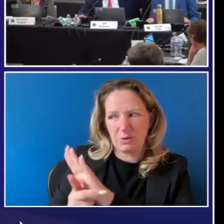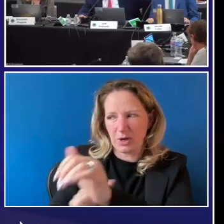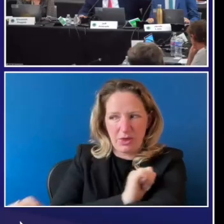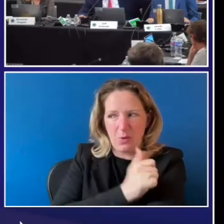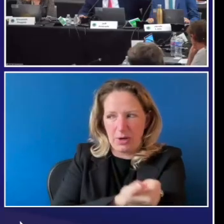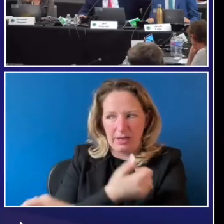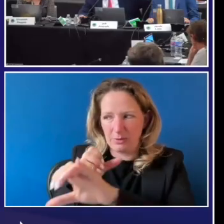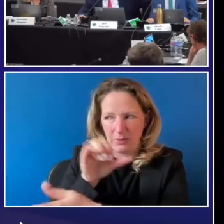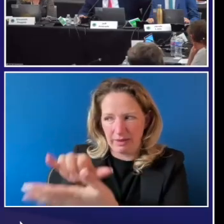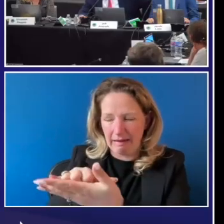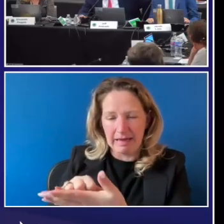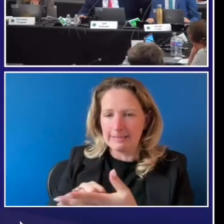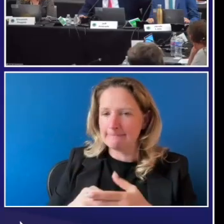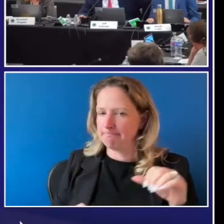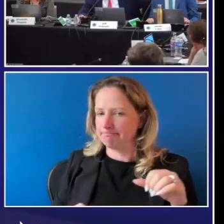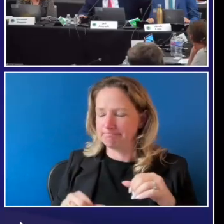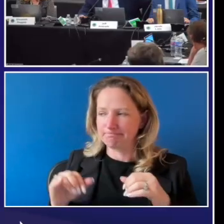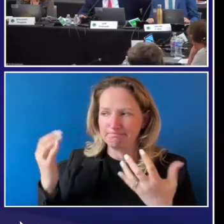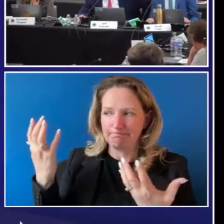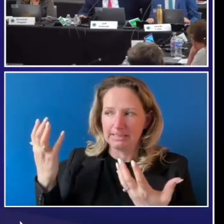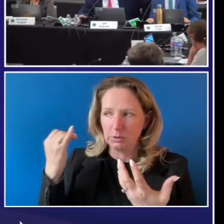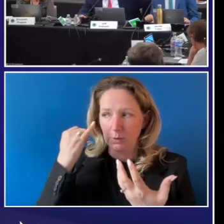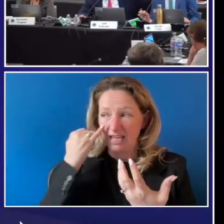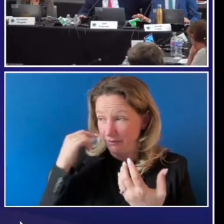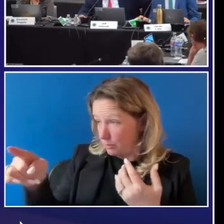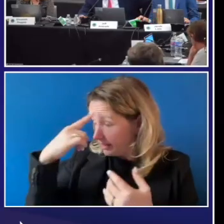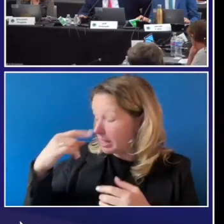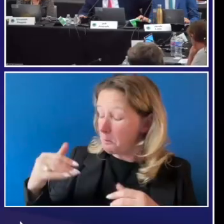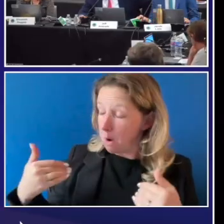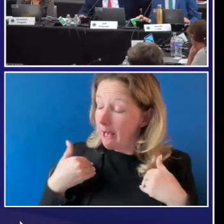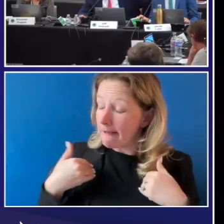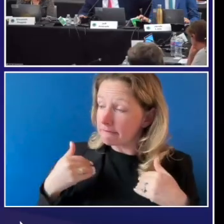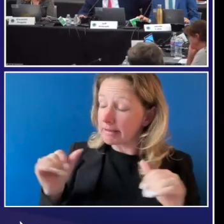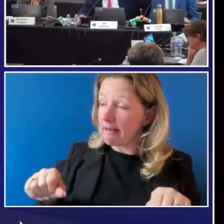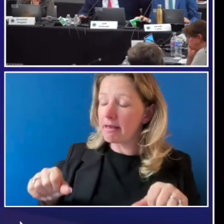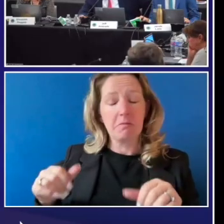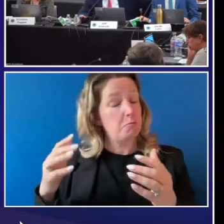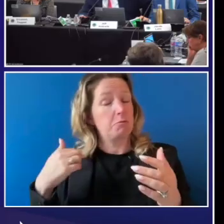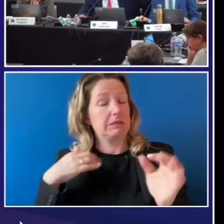can point to something, um, we would definitely look at it, but, um, my understanding, so my understanding what you're